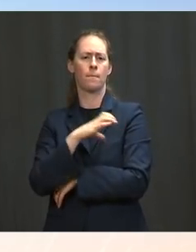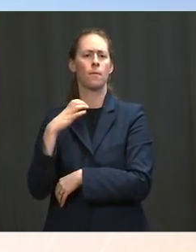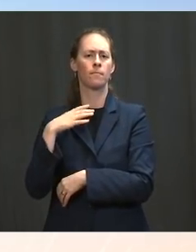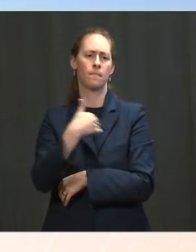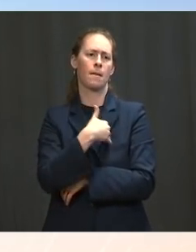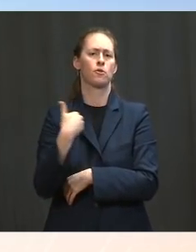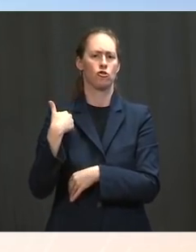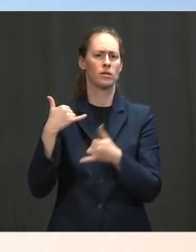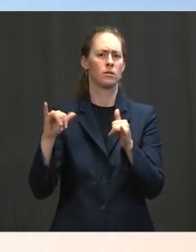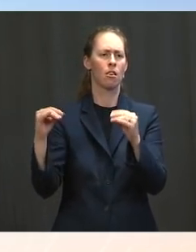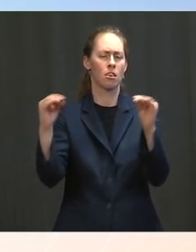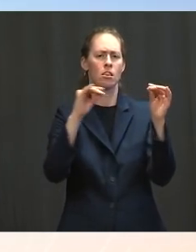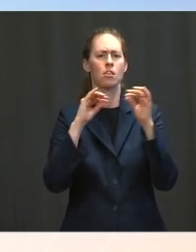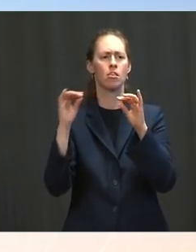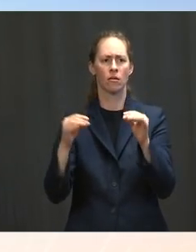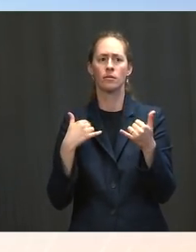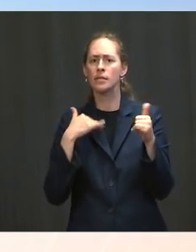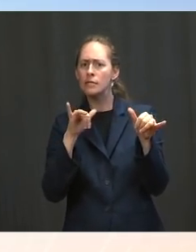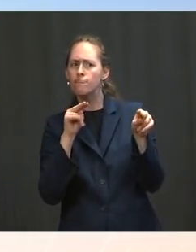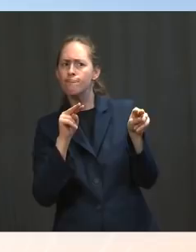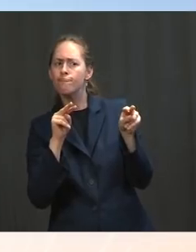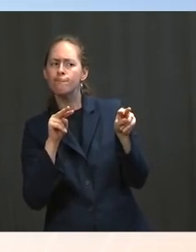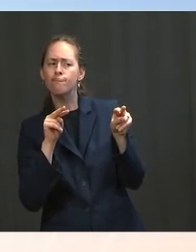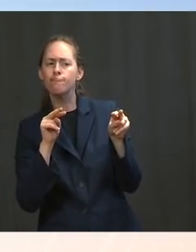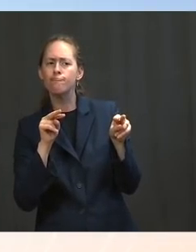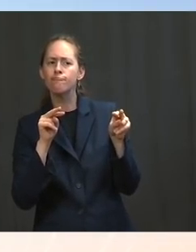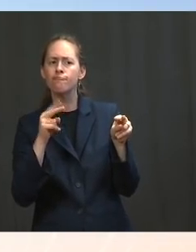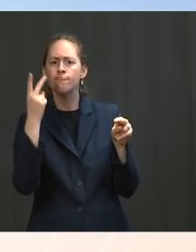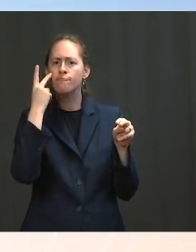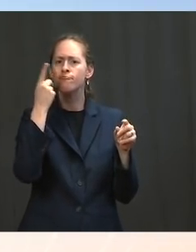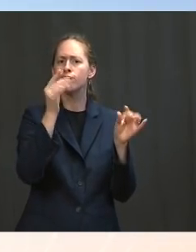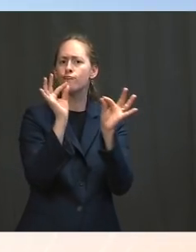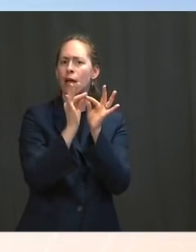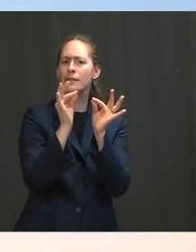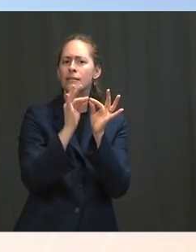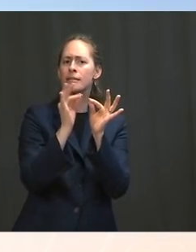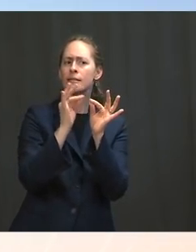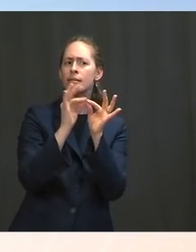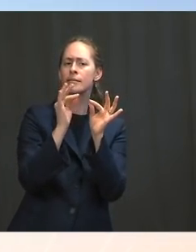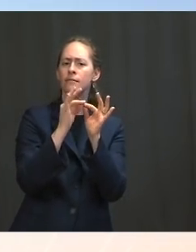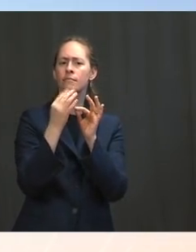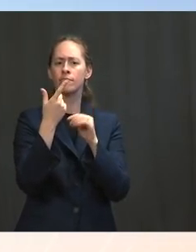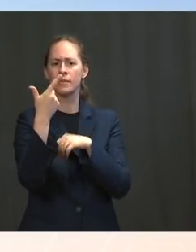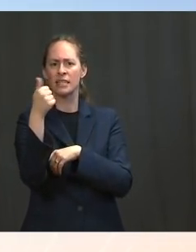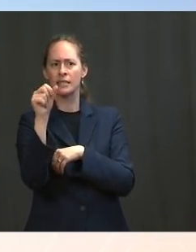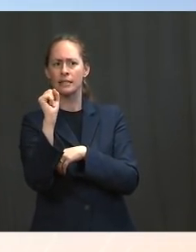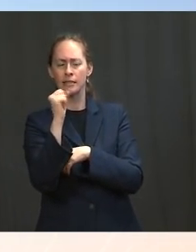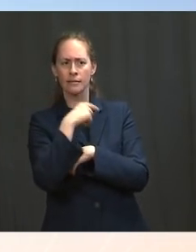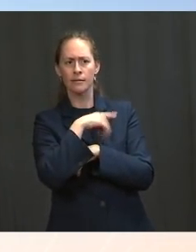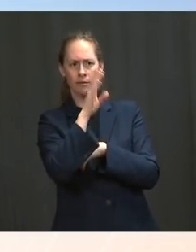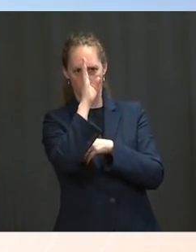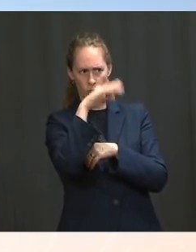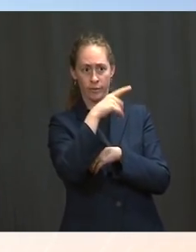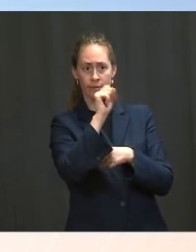monitoring the price of gas in this country, and we know the impact of oil prices around the world